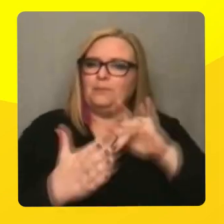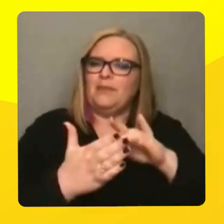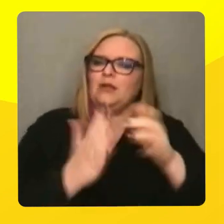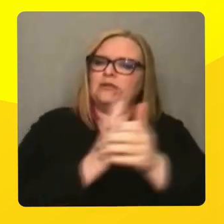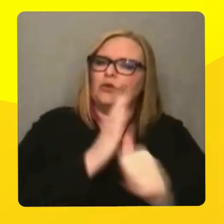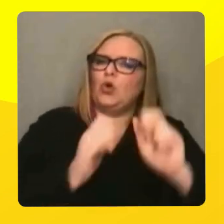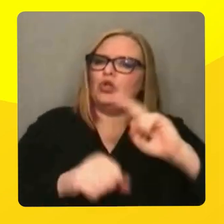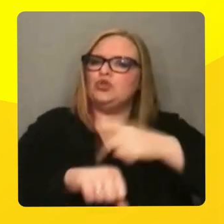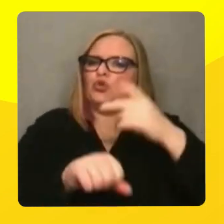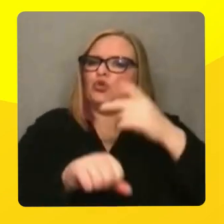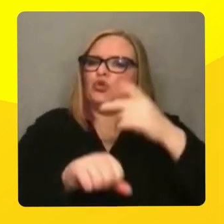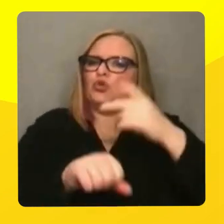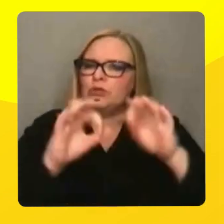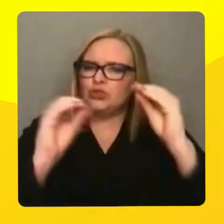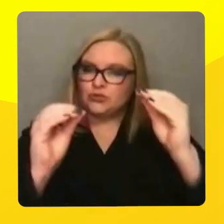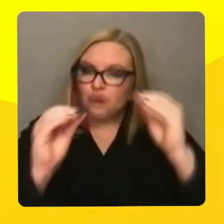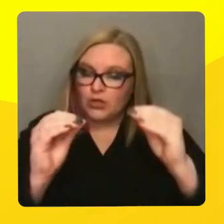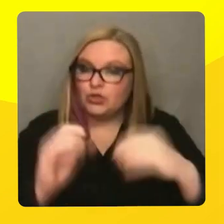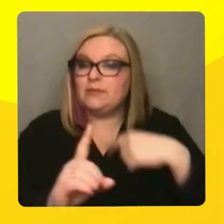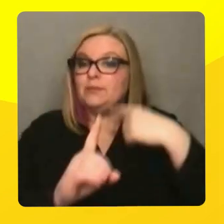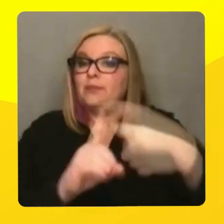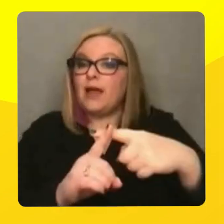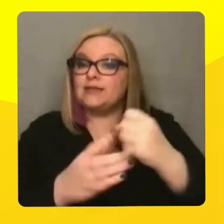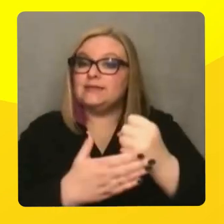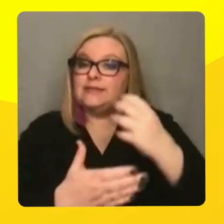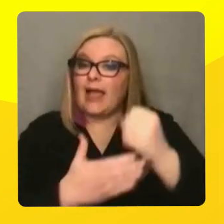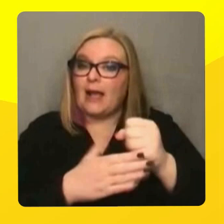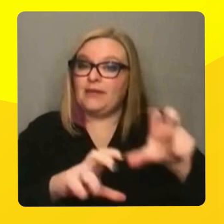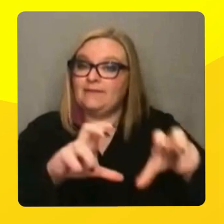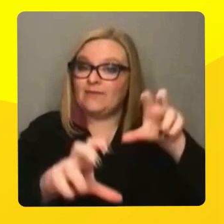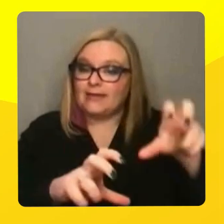In addition, the Snap investment has showcased the value